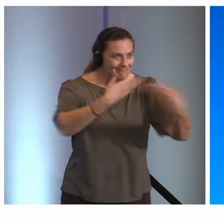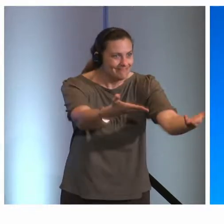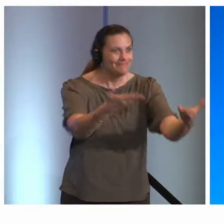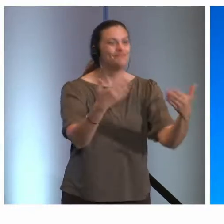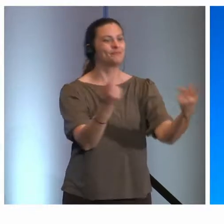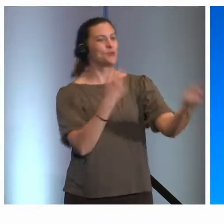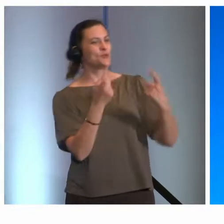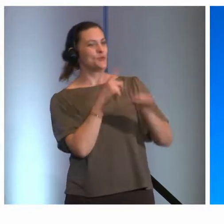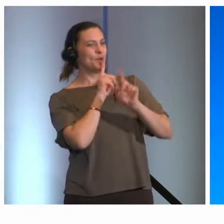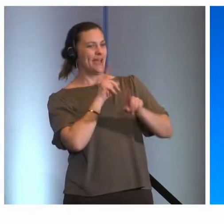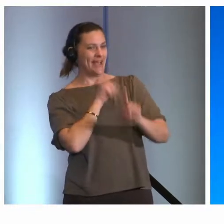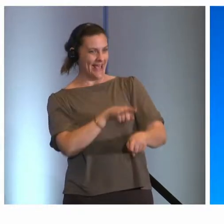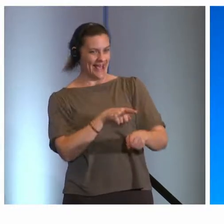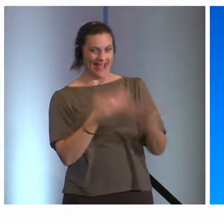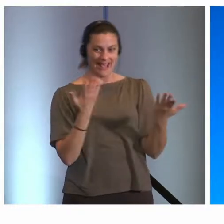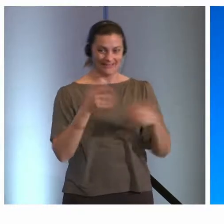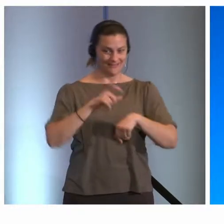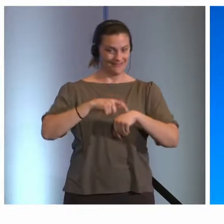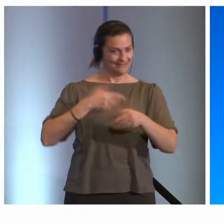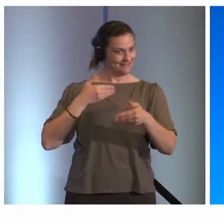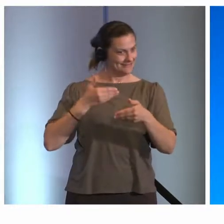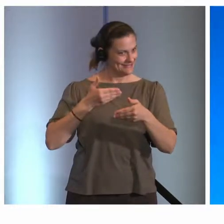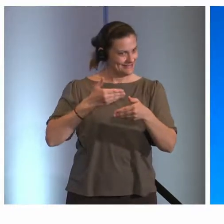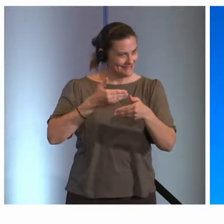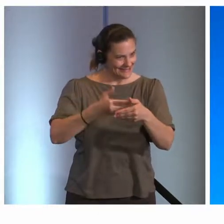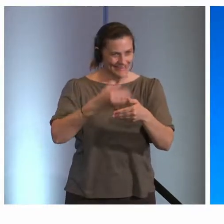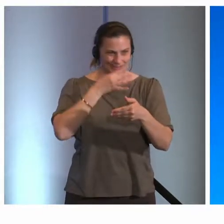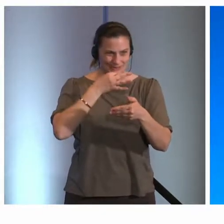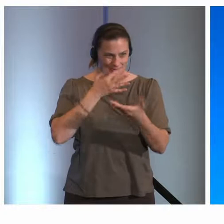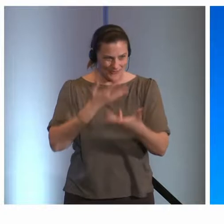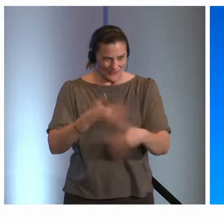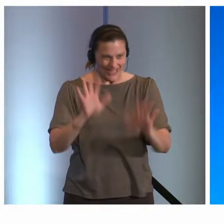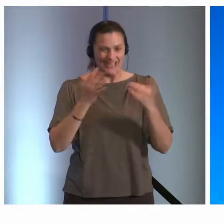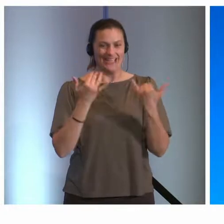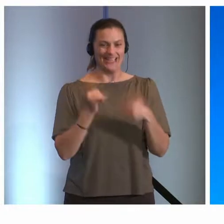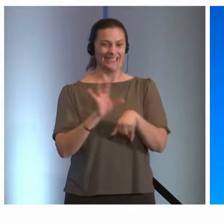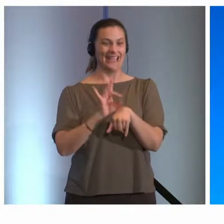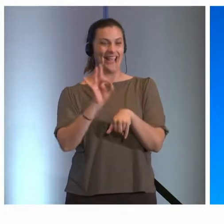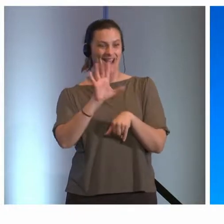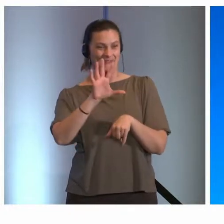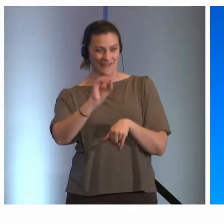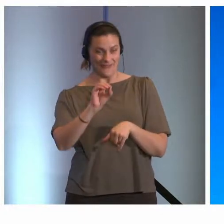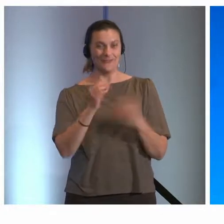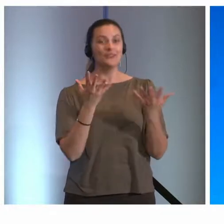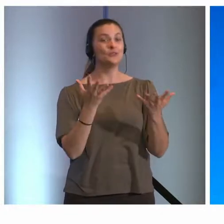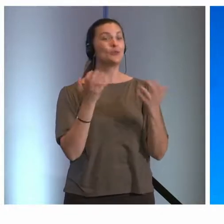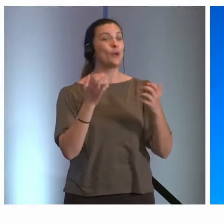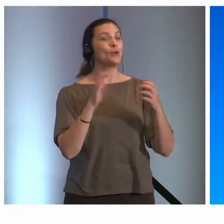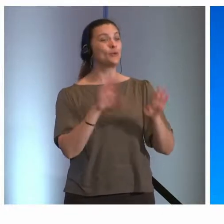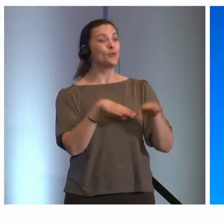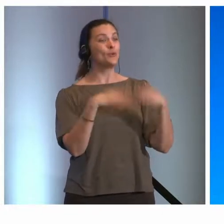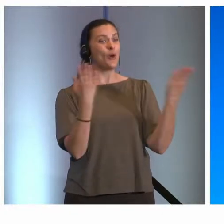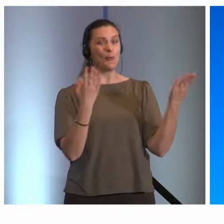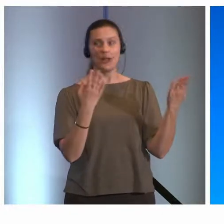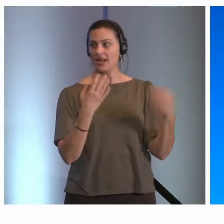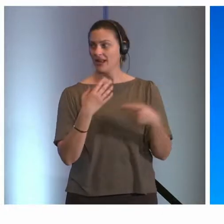(Pause), Tari Hartman Squire: And now, we have reached the Q&A! So we're at the -- near the end